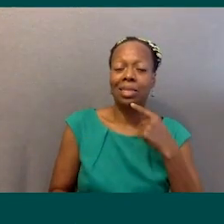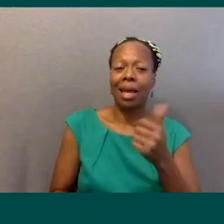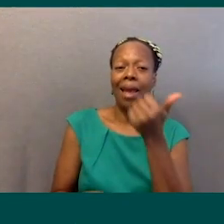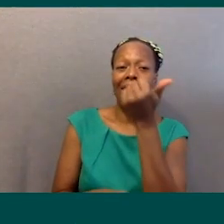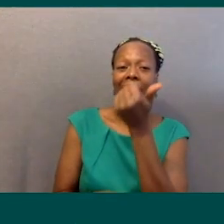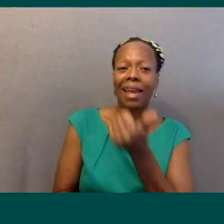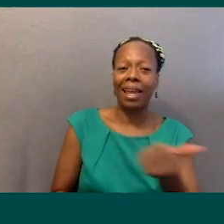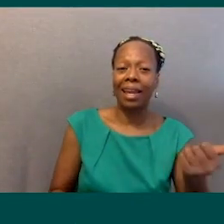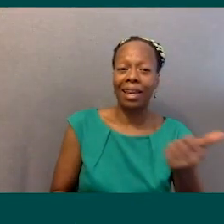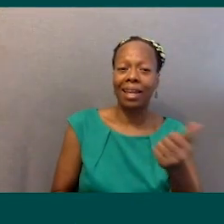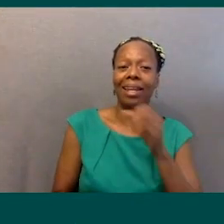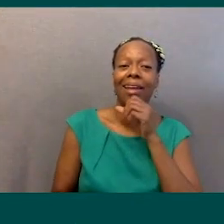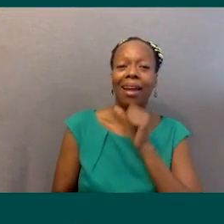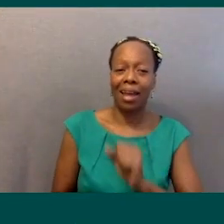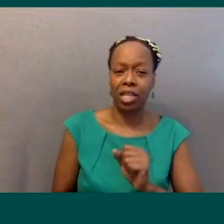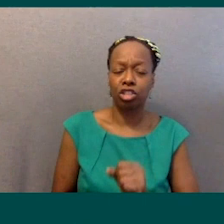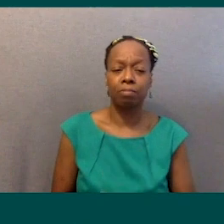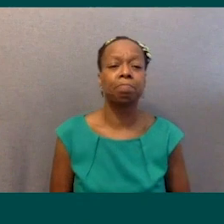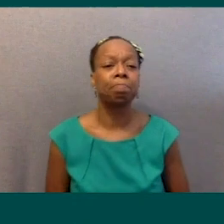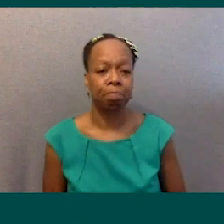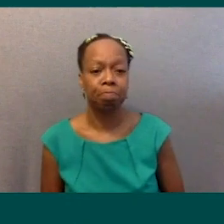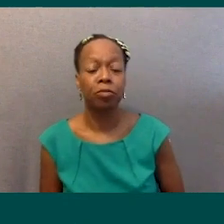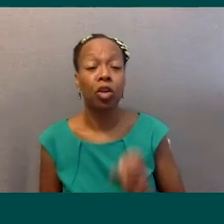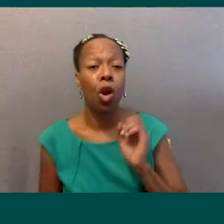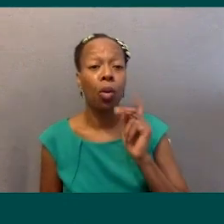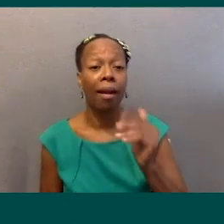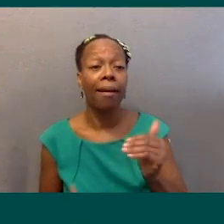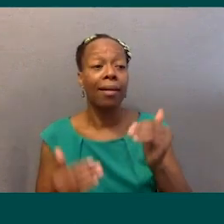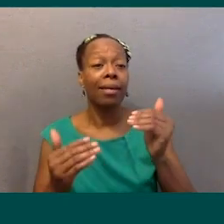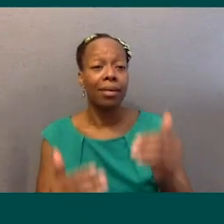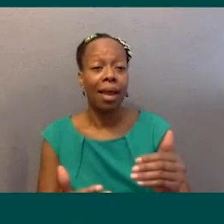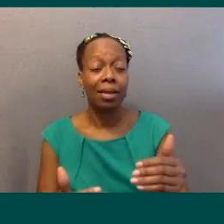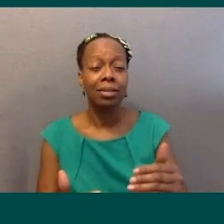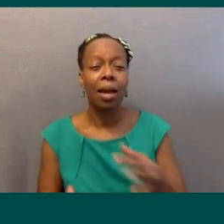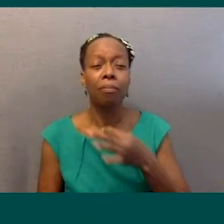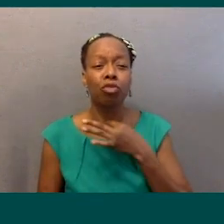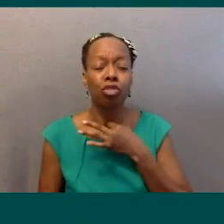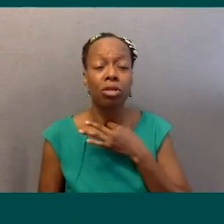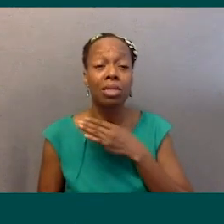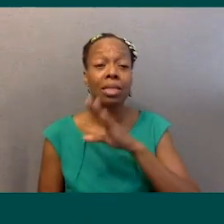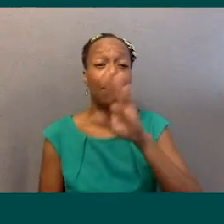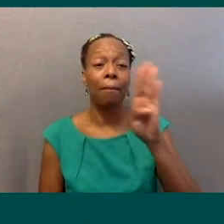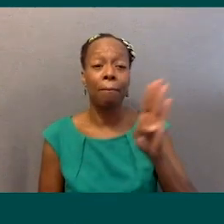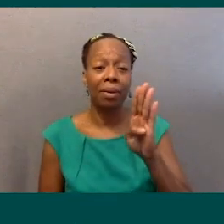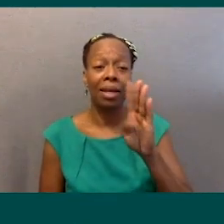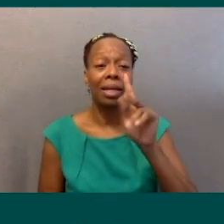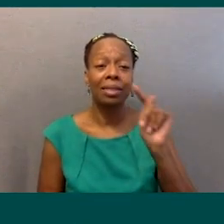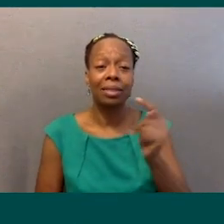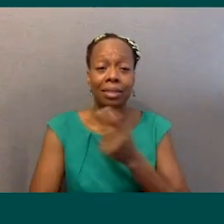And what about botulinum toxin injections for spasticity? Can you get them multiple times or is it sort of like a one-off